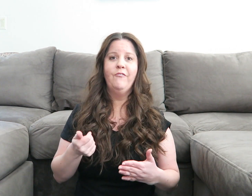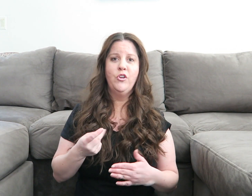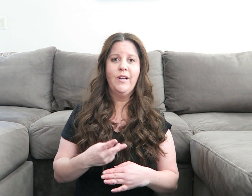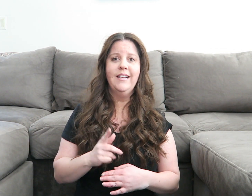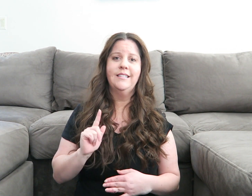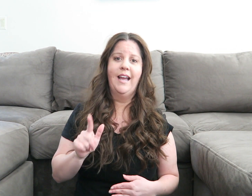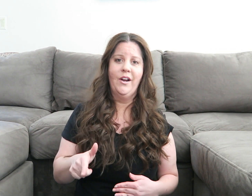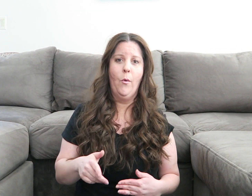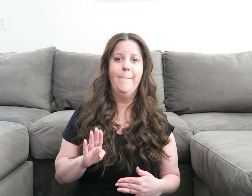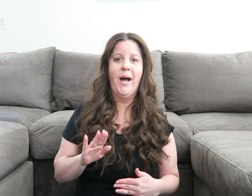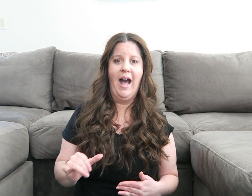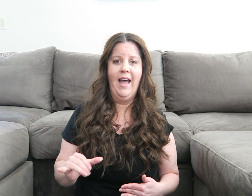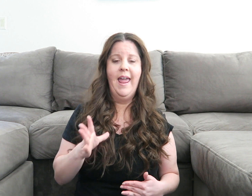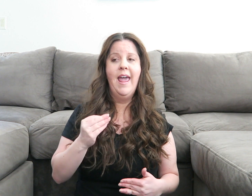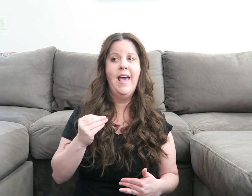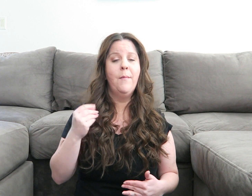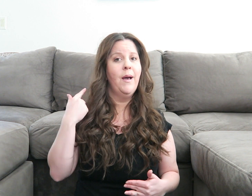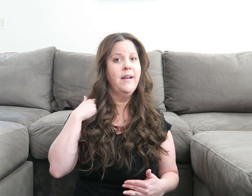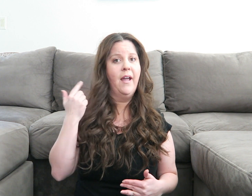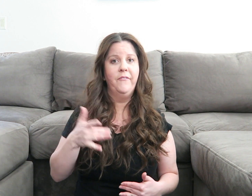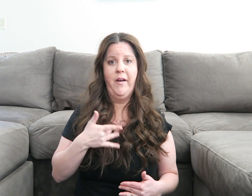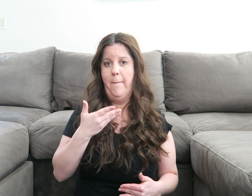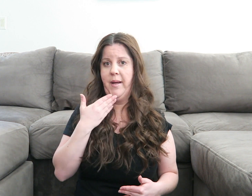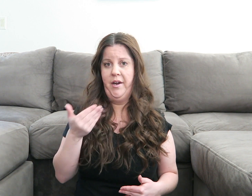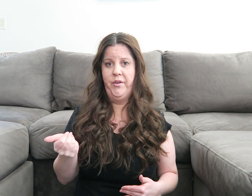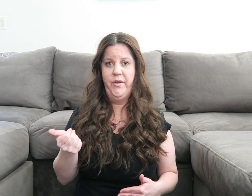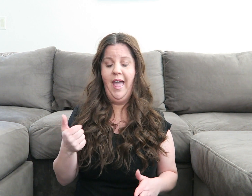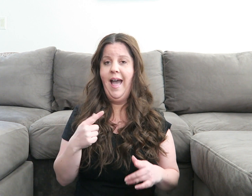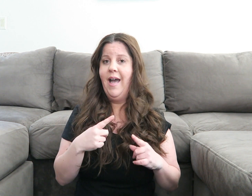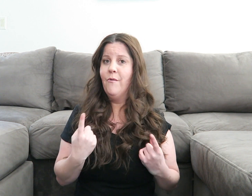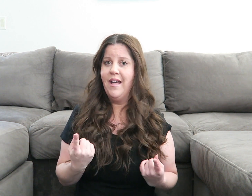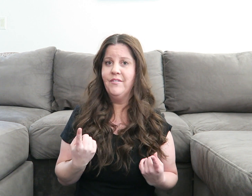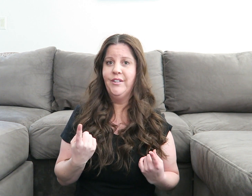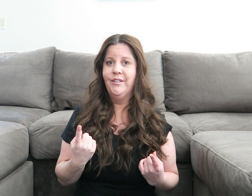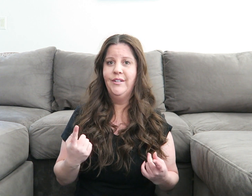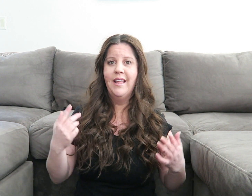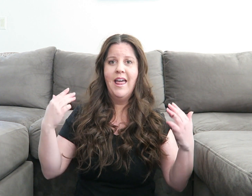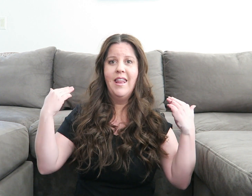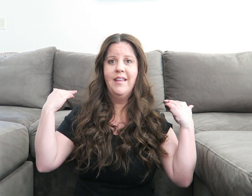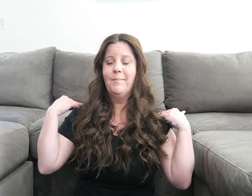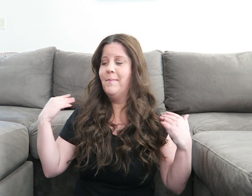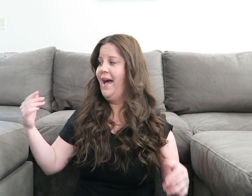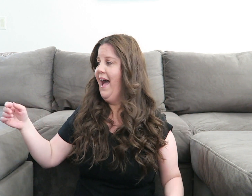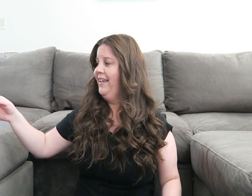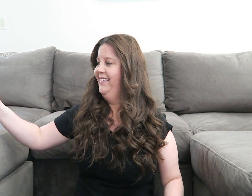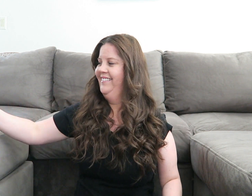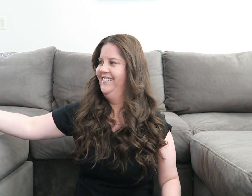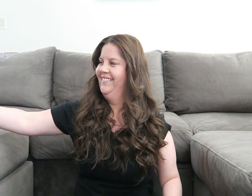Few days later went by and my neck felt better However, the back...